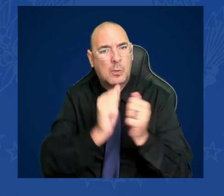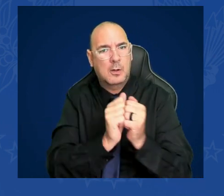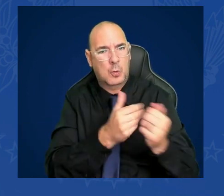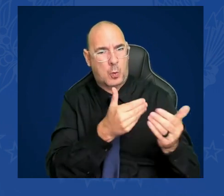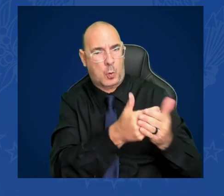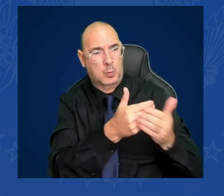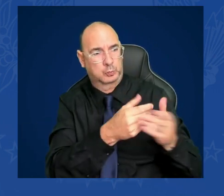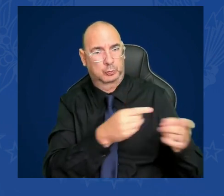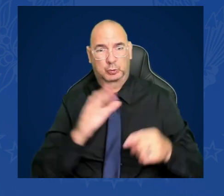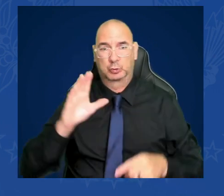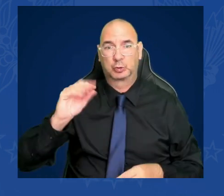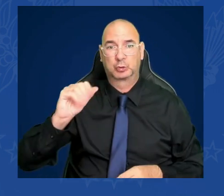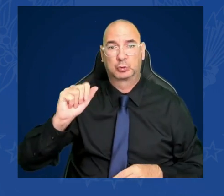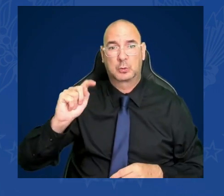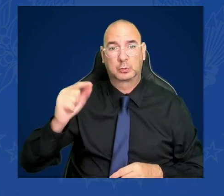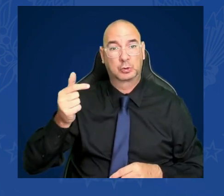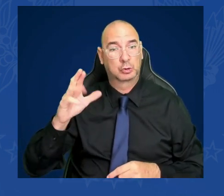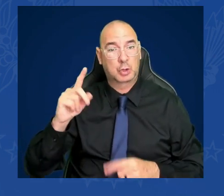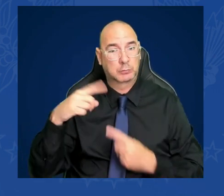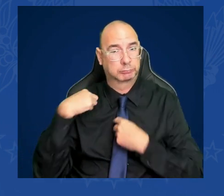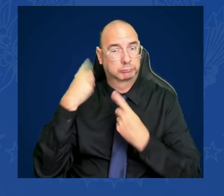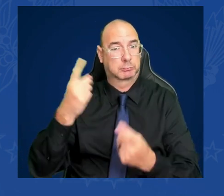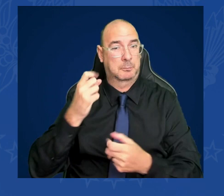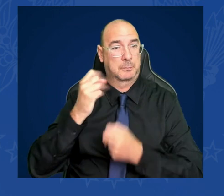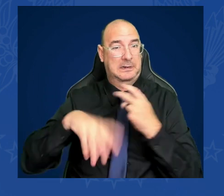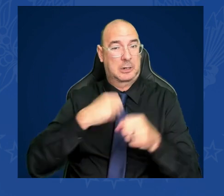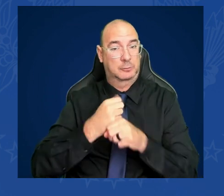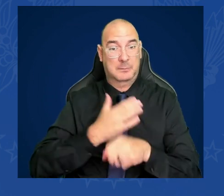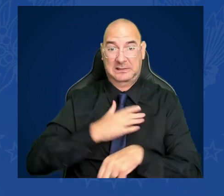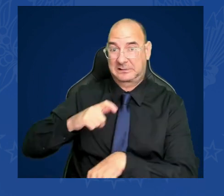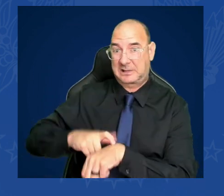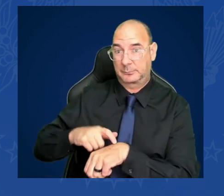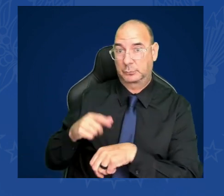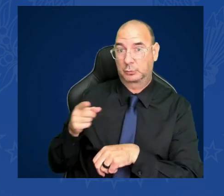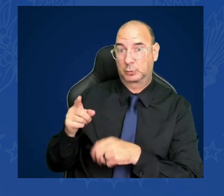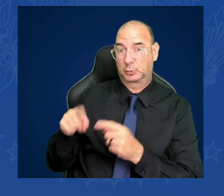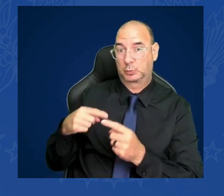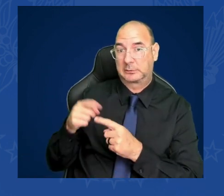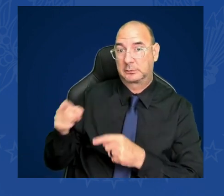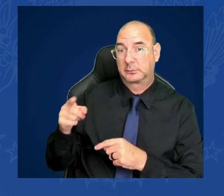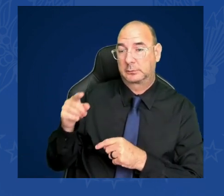from my time as Attorney General of California to being Vice President of the United States.